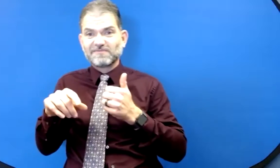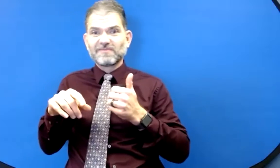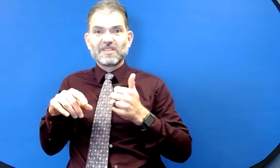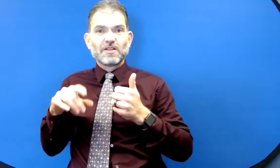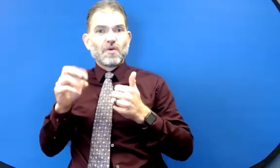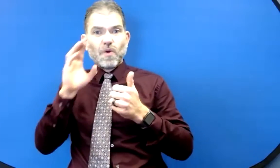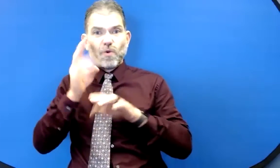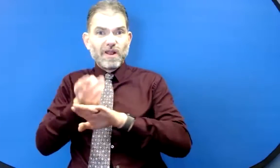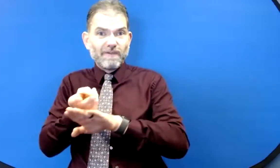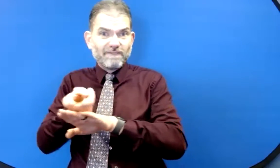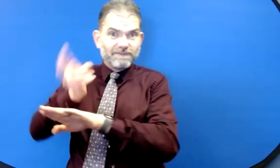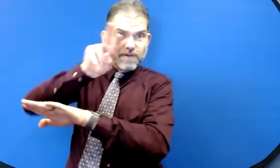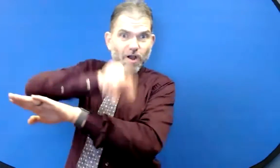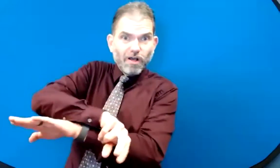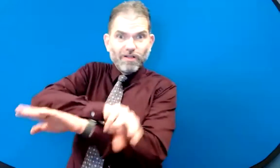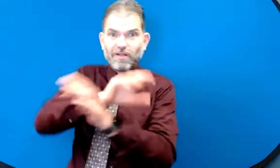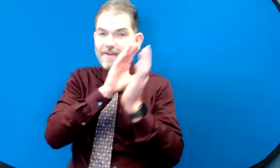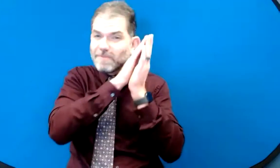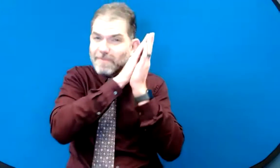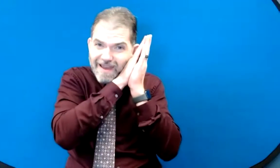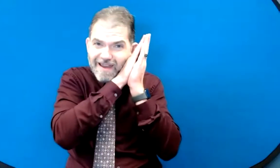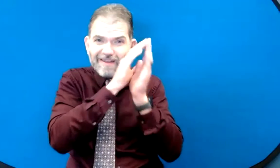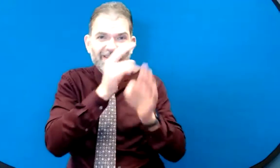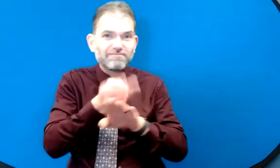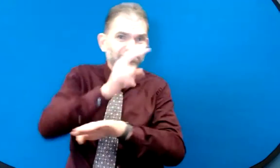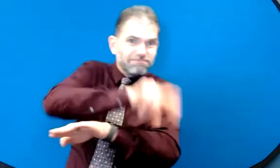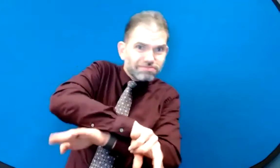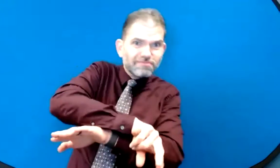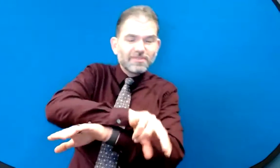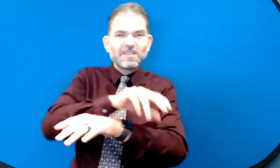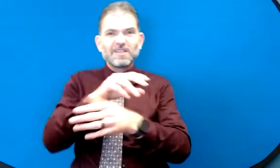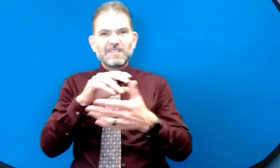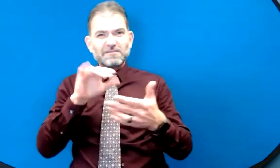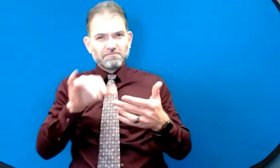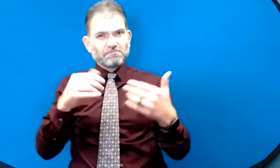ASL Interpreter: a person who's lying beside them in bed. ASL Interpreter: It's falling off the edge of the bed.